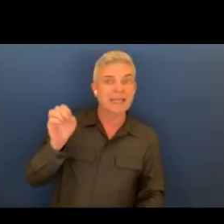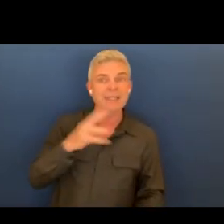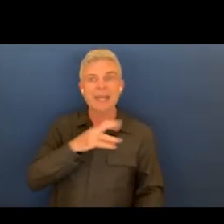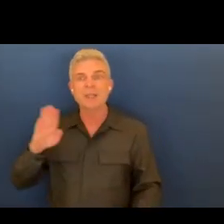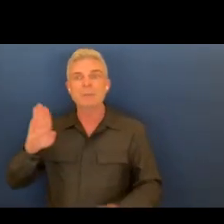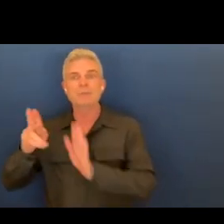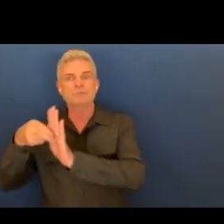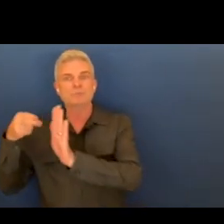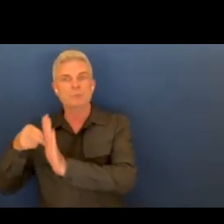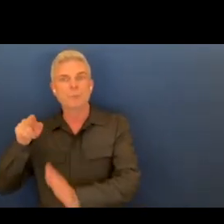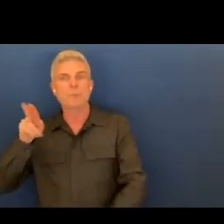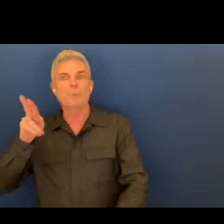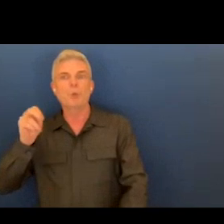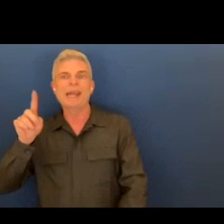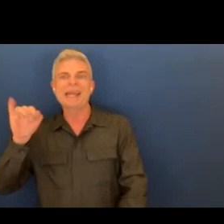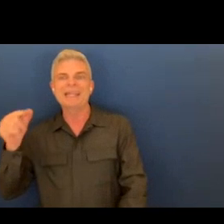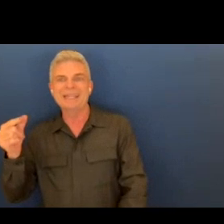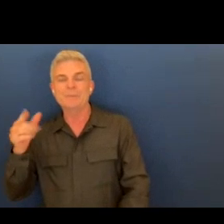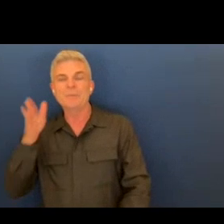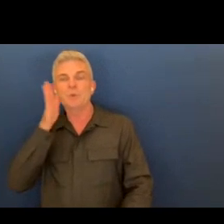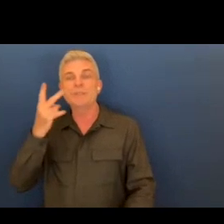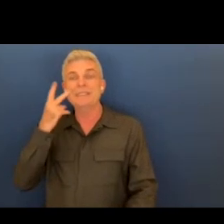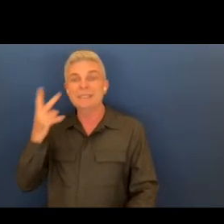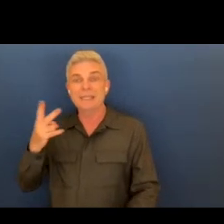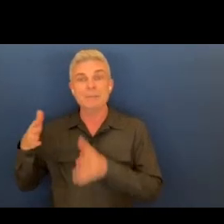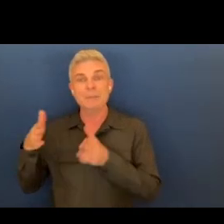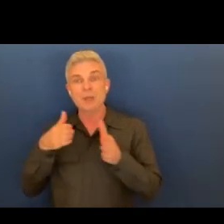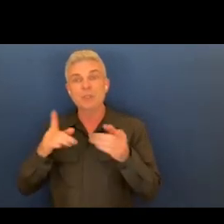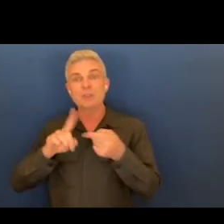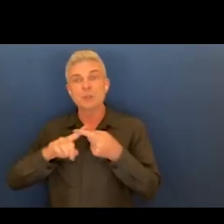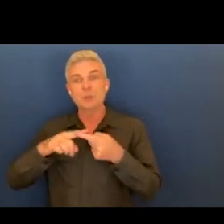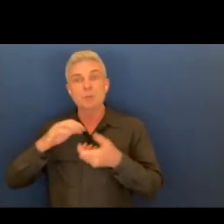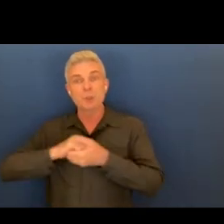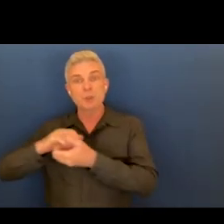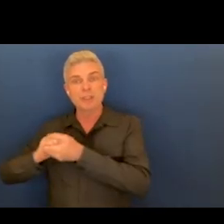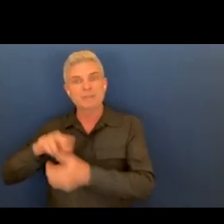pathwaystopartnershipsvt.org featured on the screen.